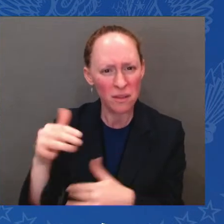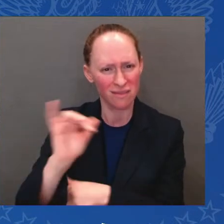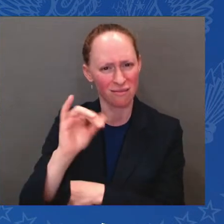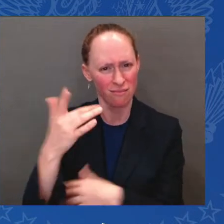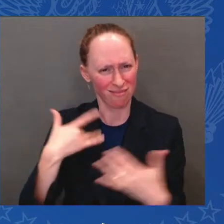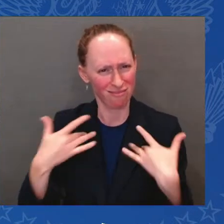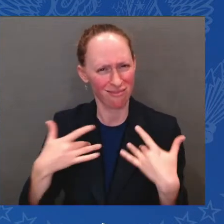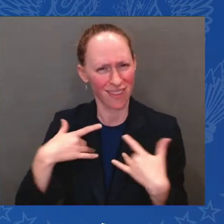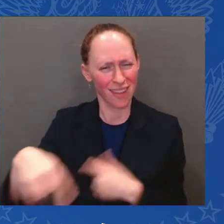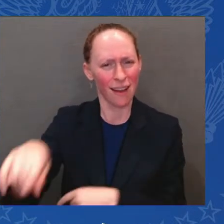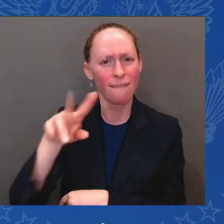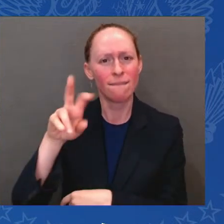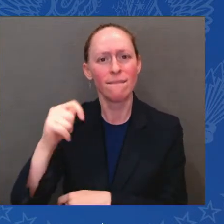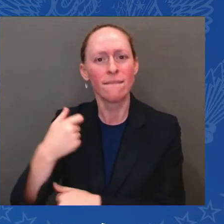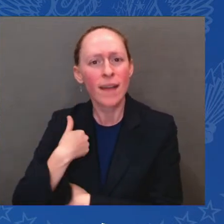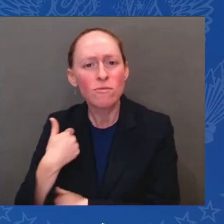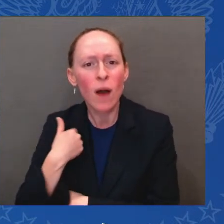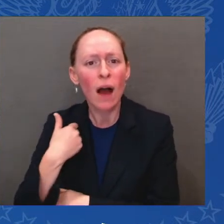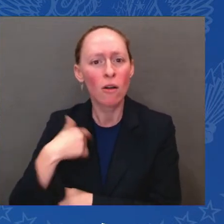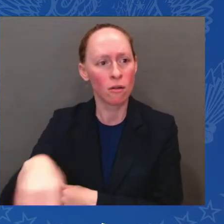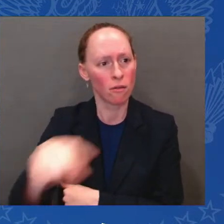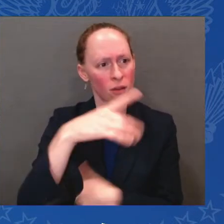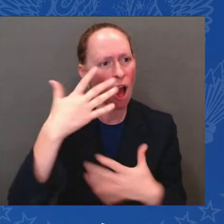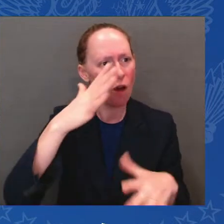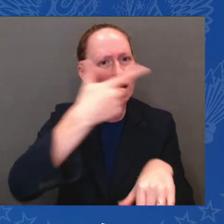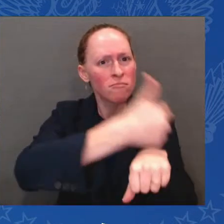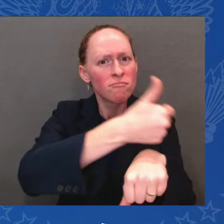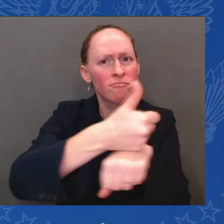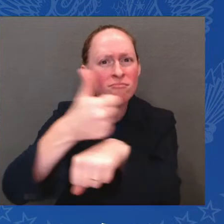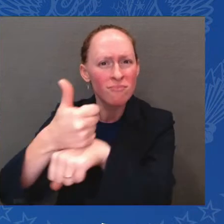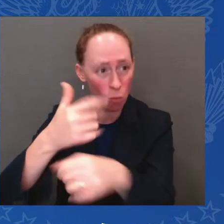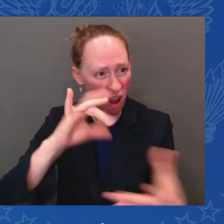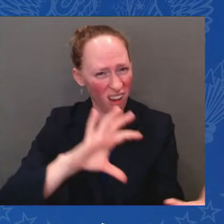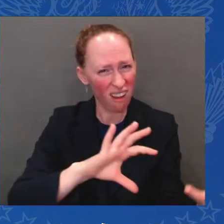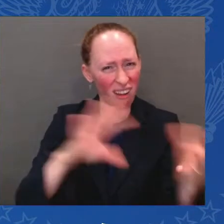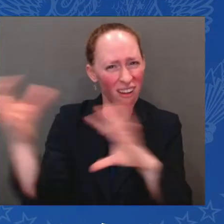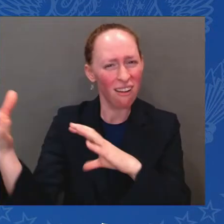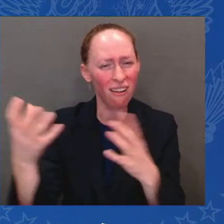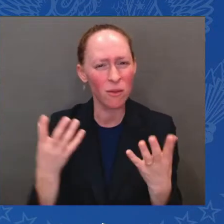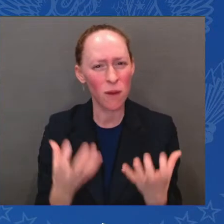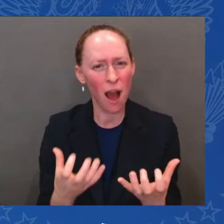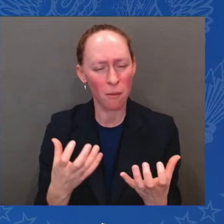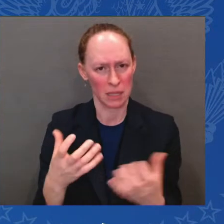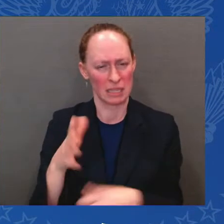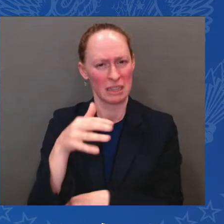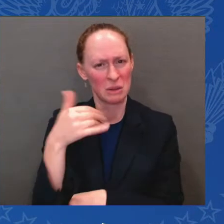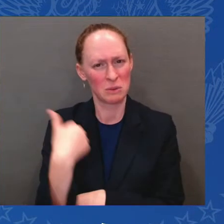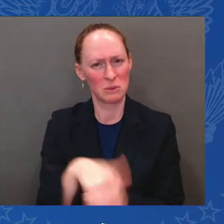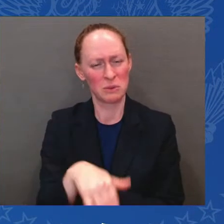you know, and protect the trans- -- we have transformational investments we're already making to deal with the climate crisis.